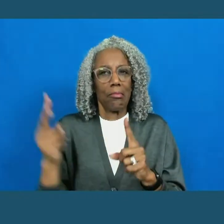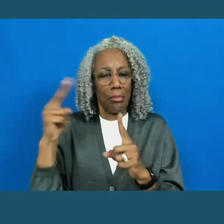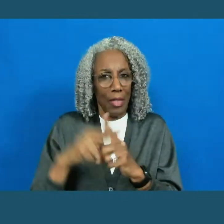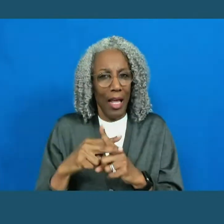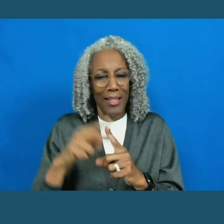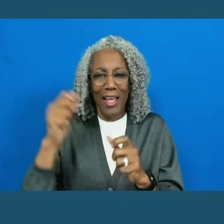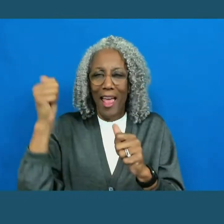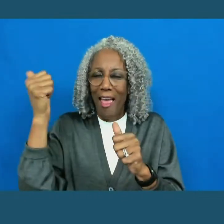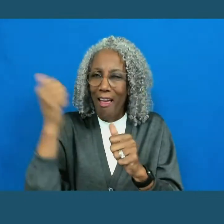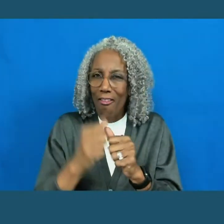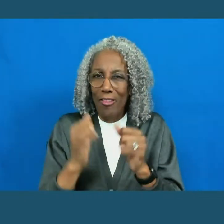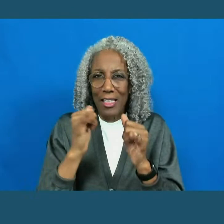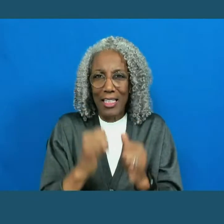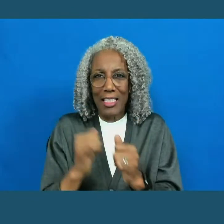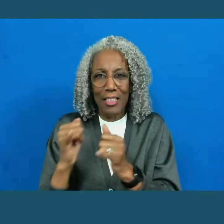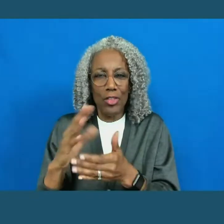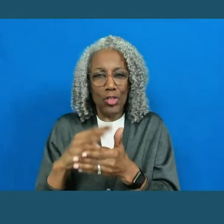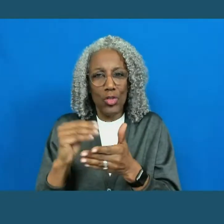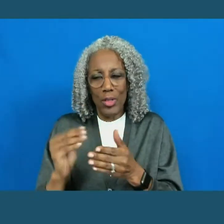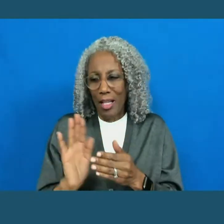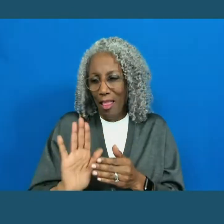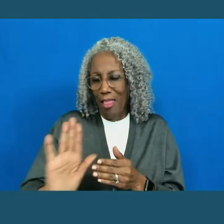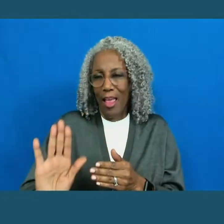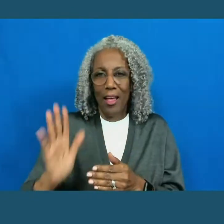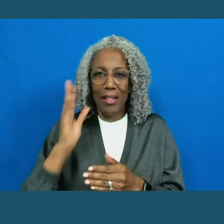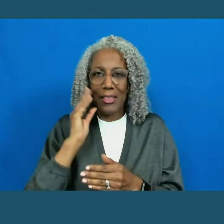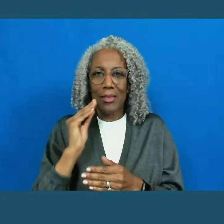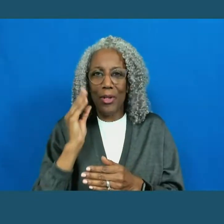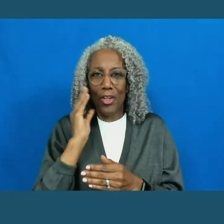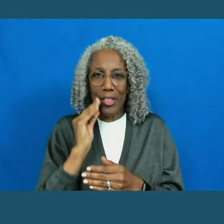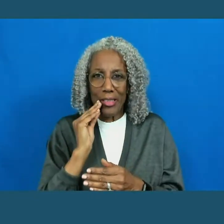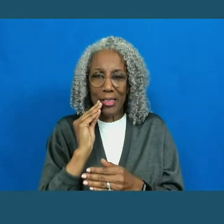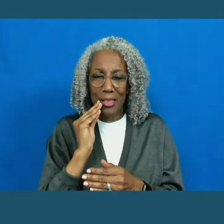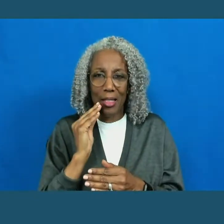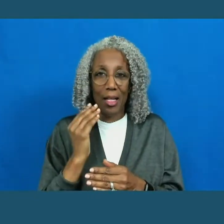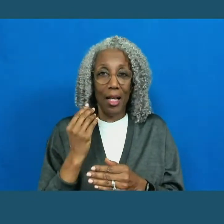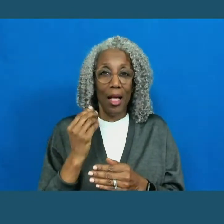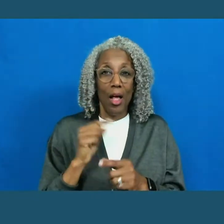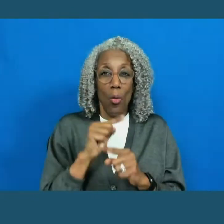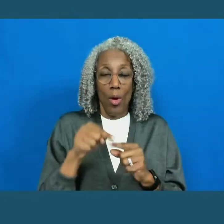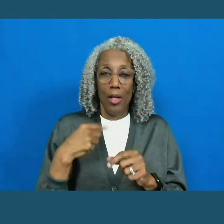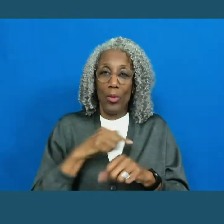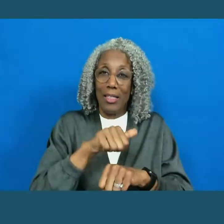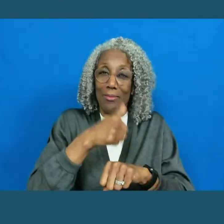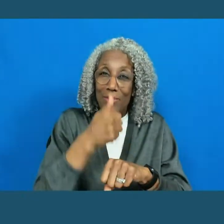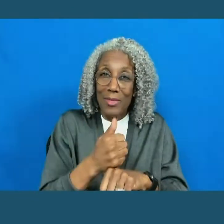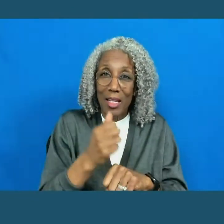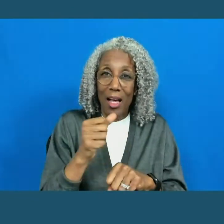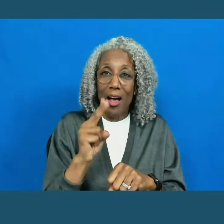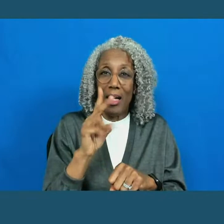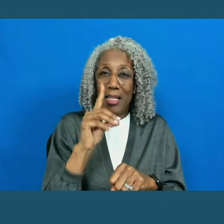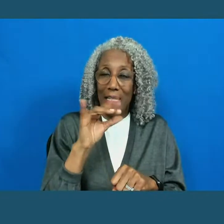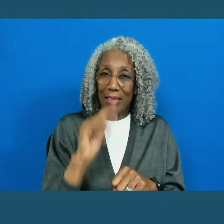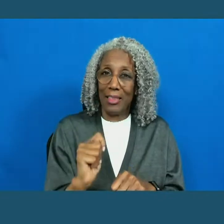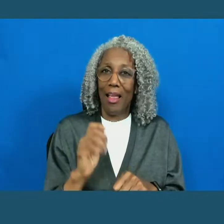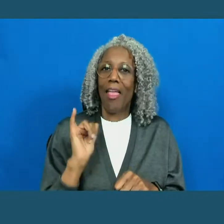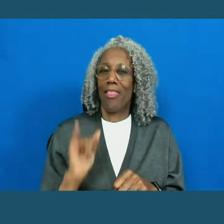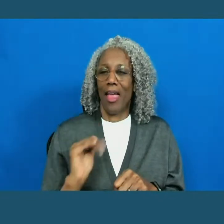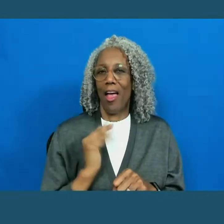and valuable to every individual students experience and thus taking the proactive steps to